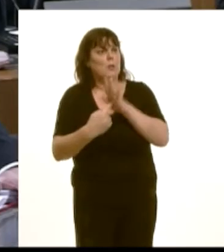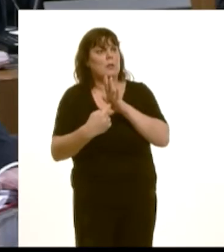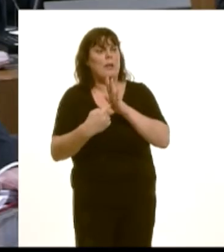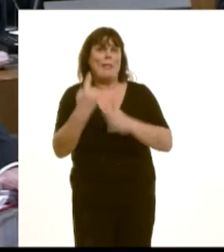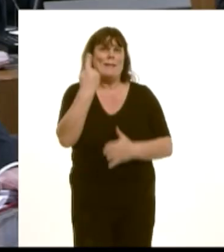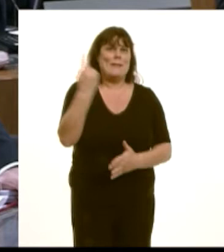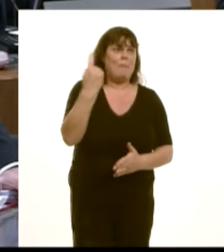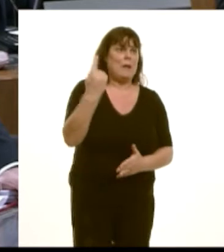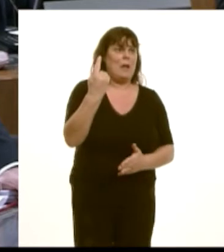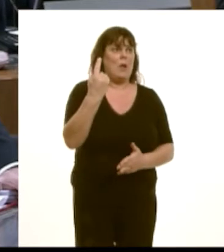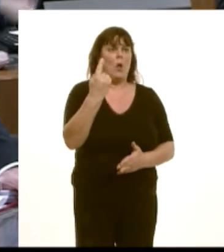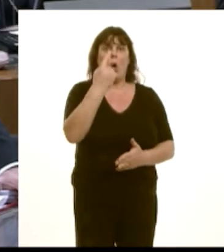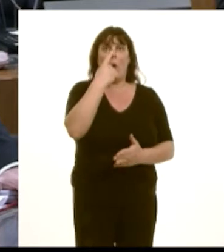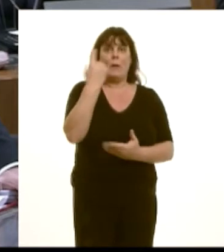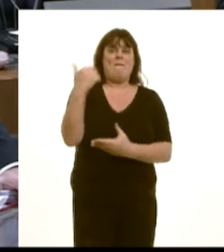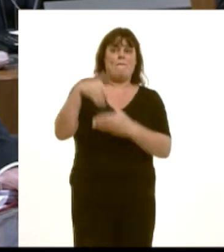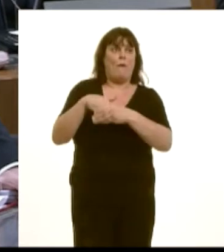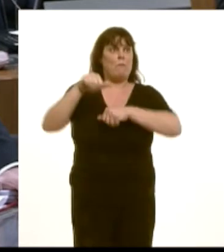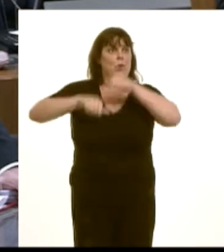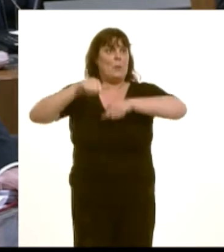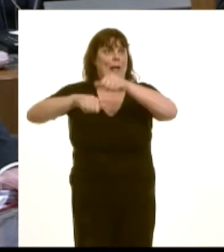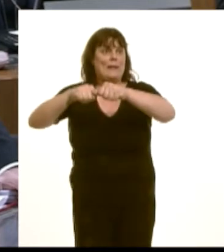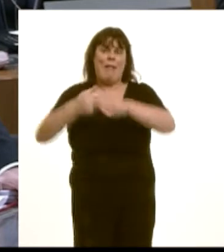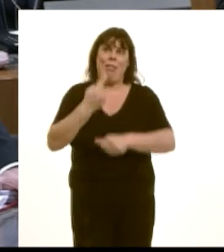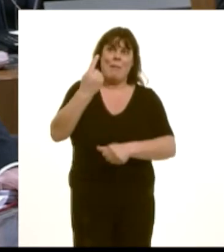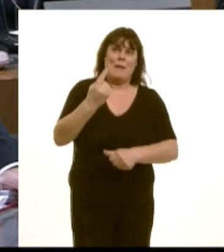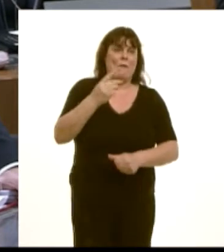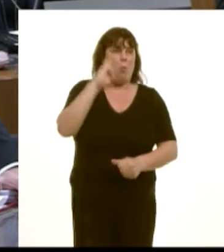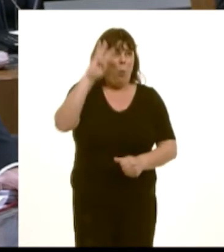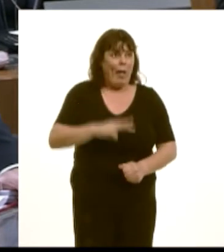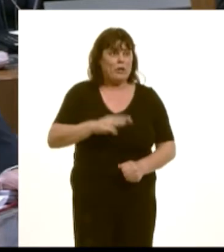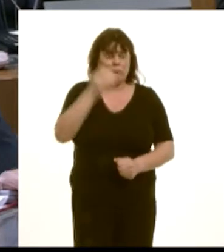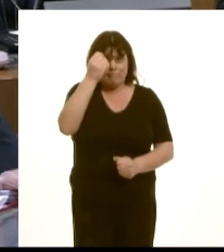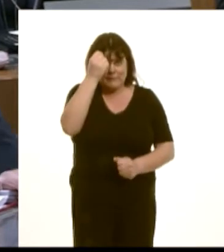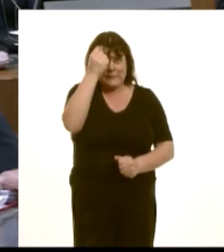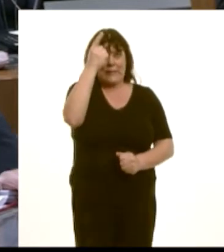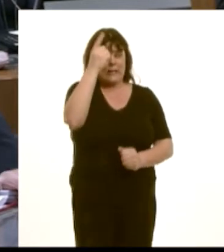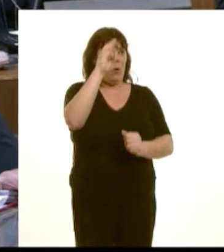who is part of the process who understands Welsh circumstances, understands Welsh structures